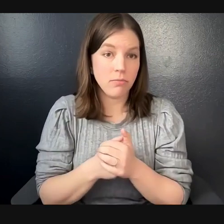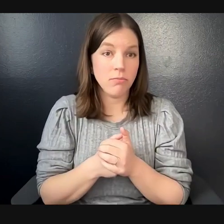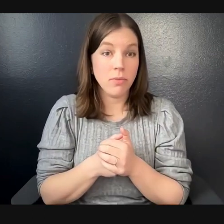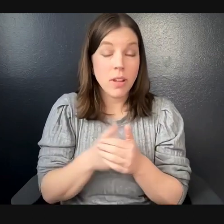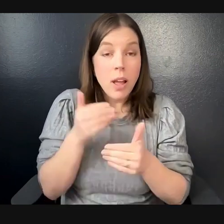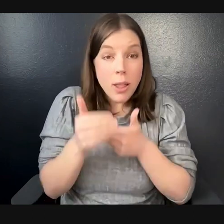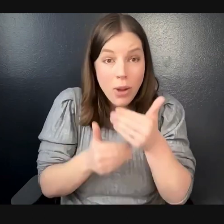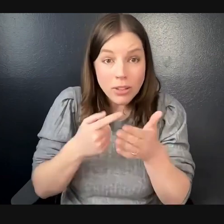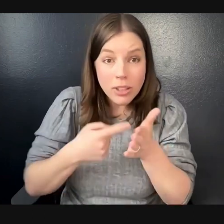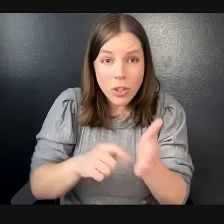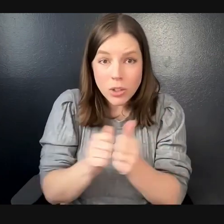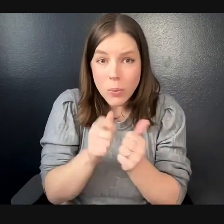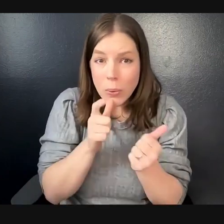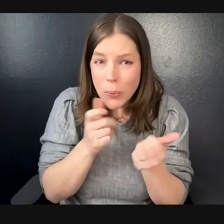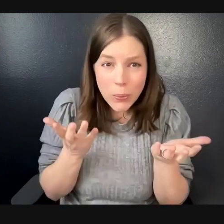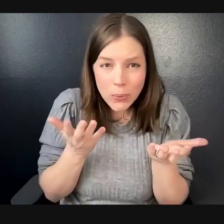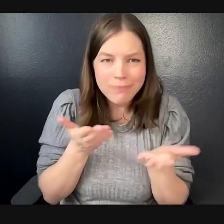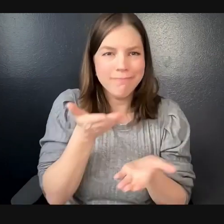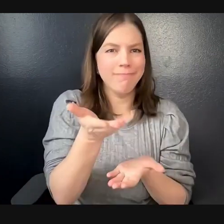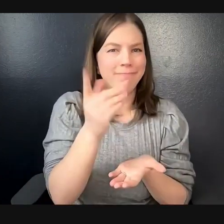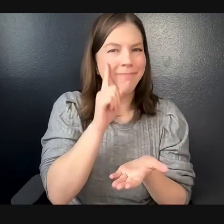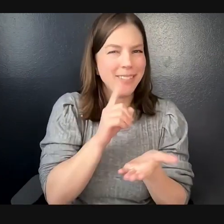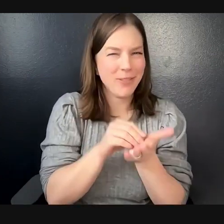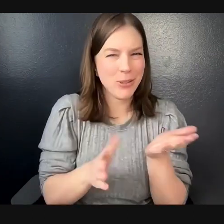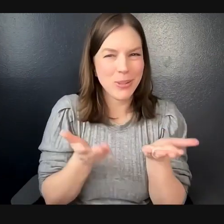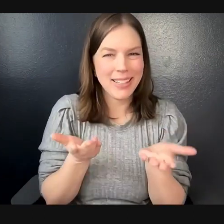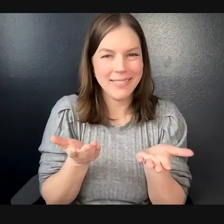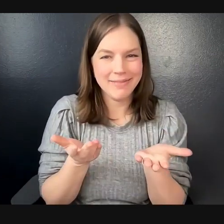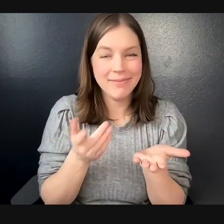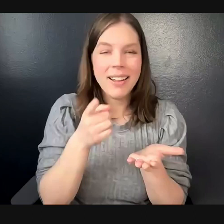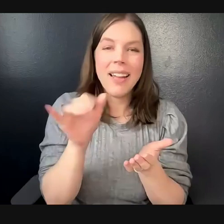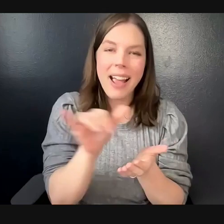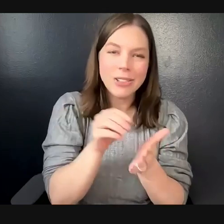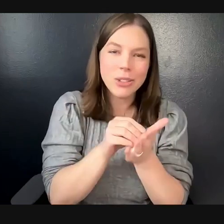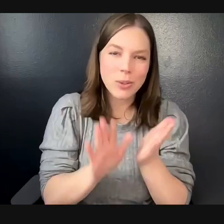when they make decisions about accommodations. That process always starts with you as the deaf student.